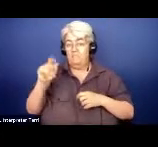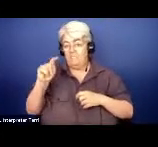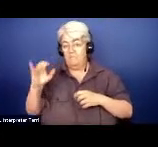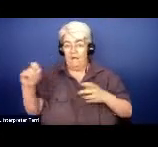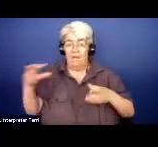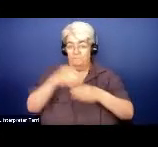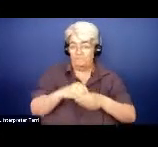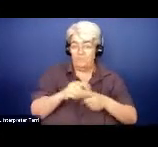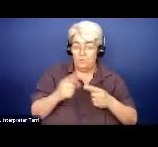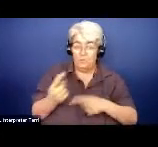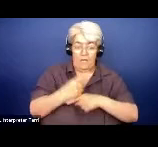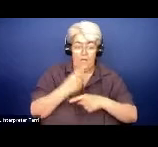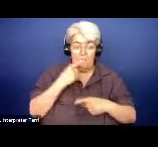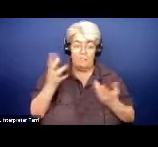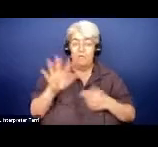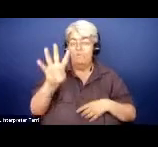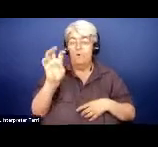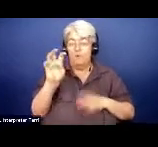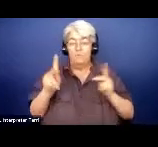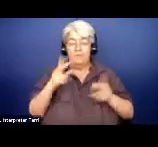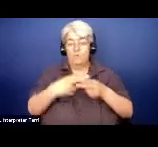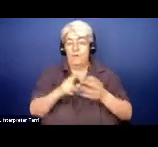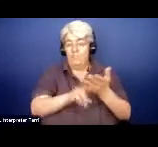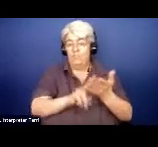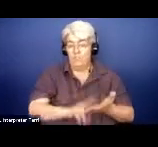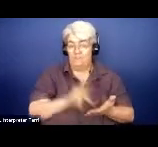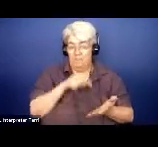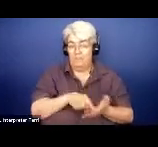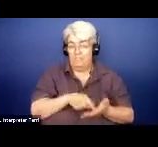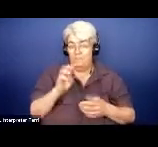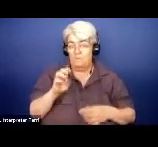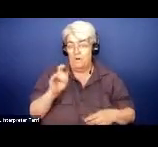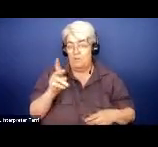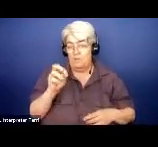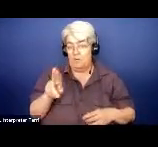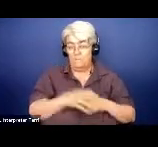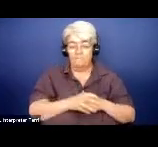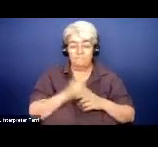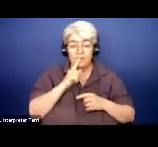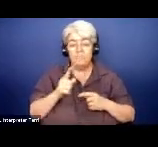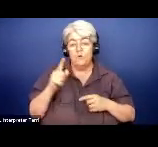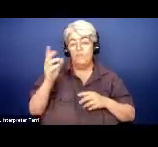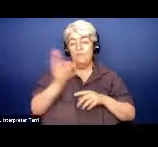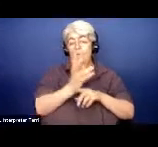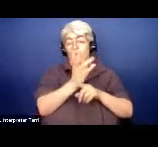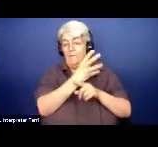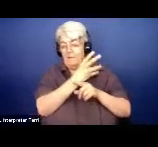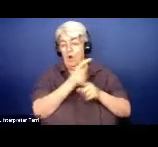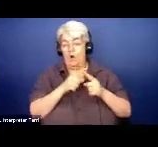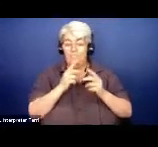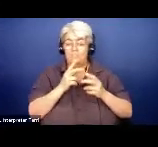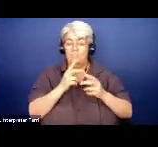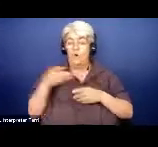400 people registered for the webinar. The webinar is hosted by the TBI technical assistance